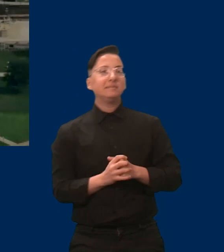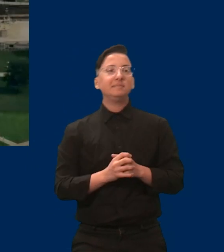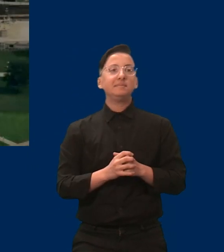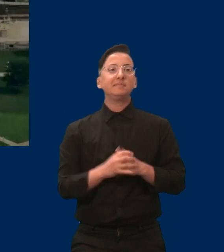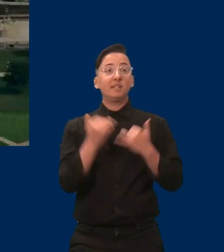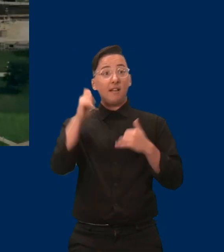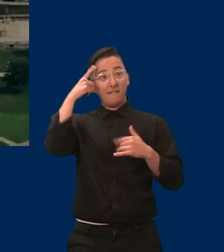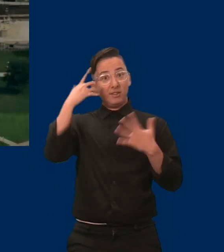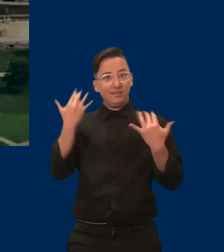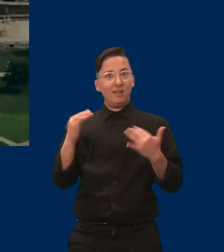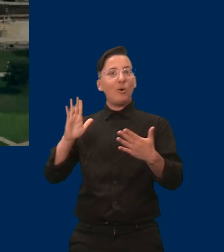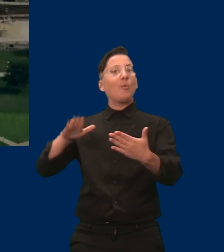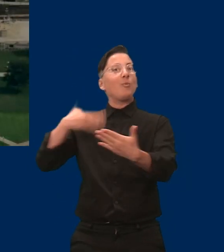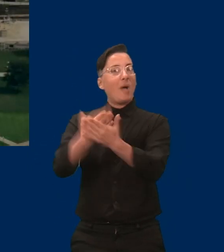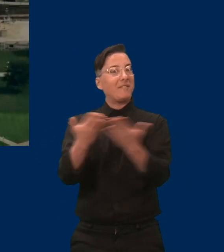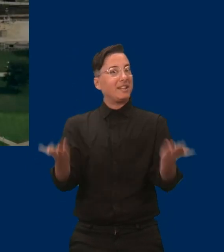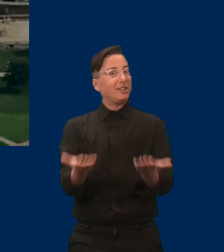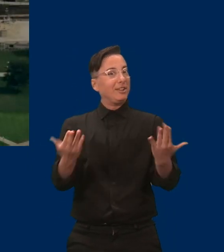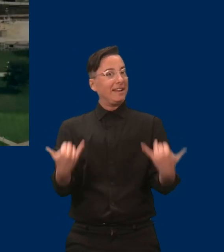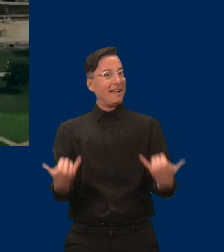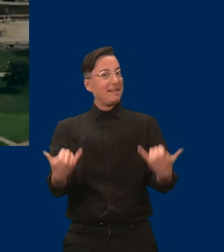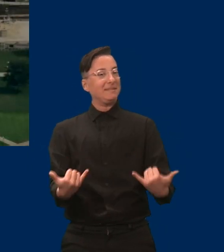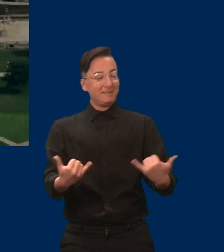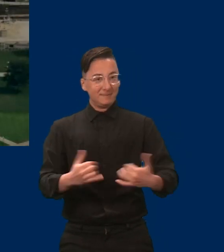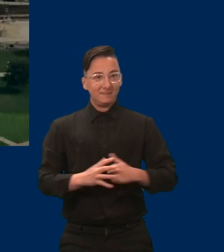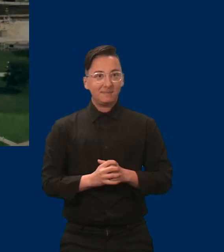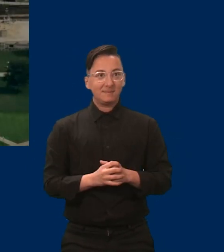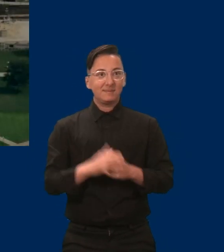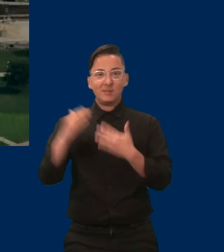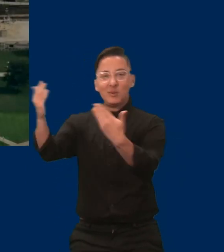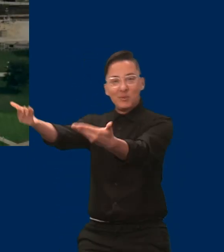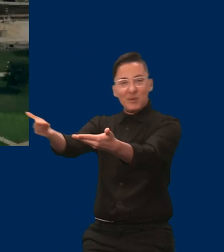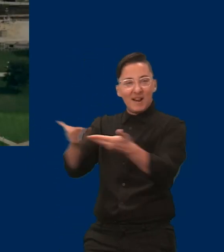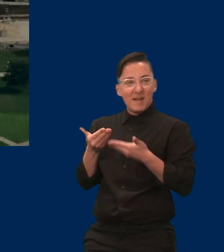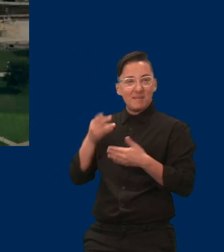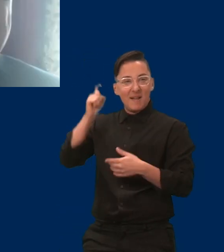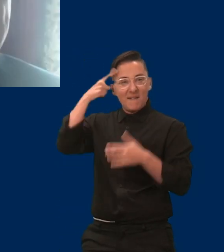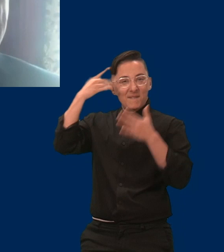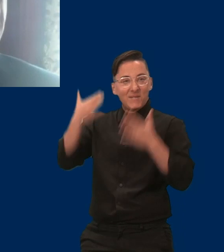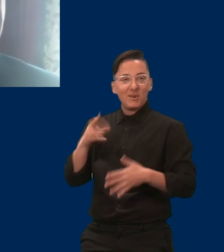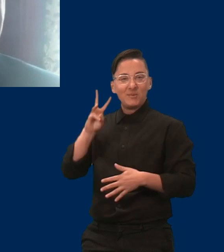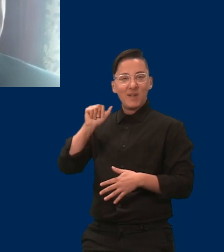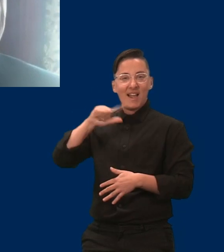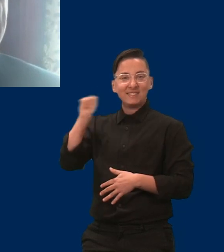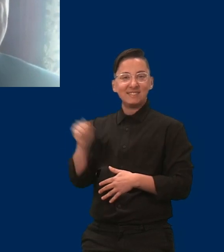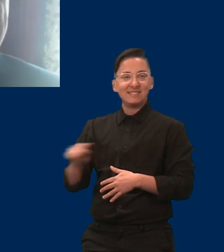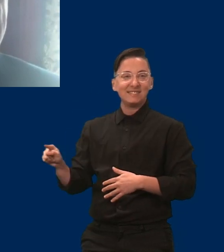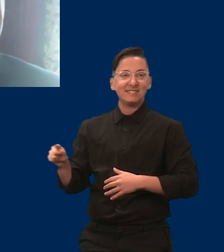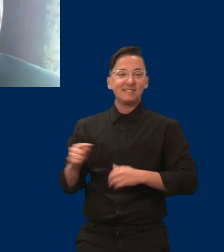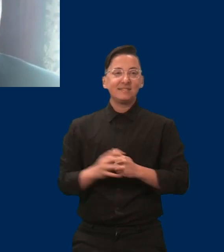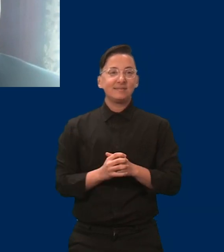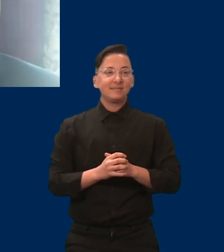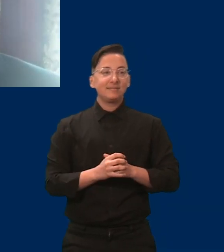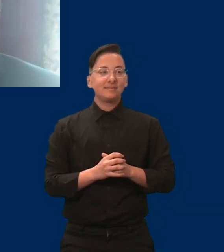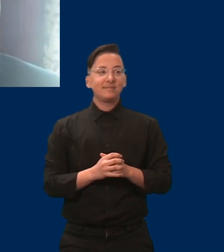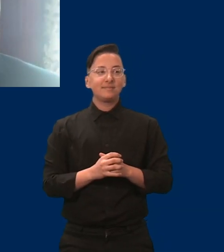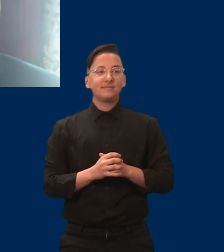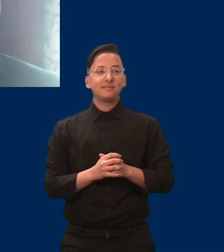so I would like to welcome Governor Walz to come and take it away.